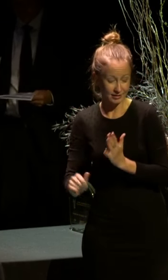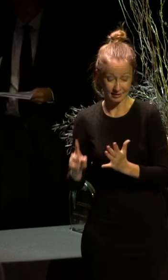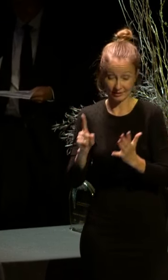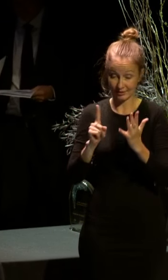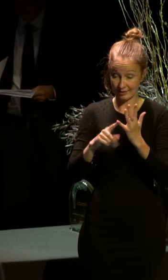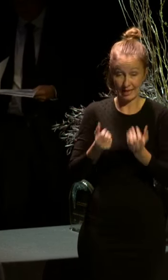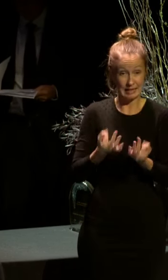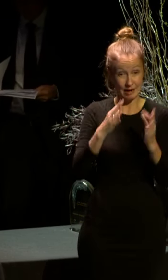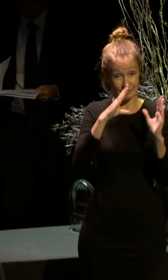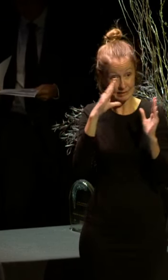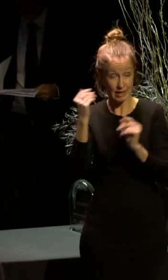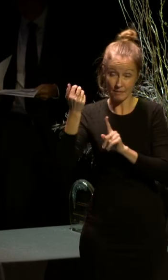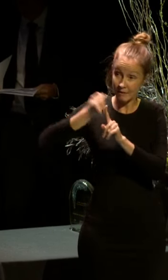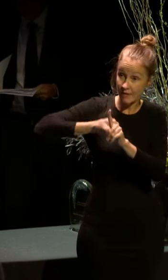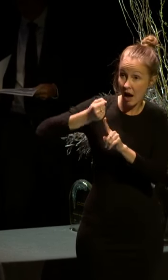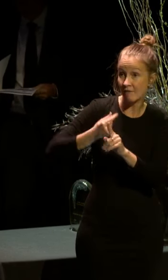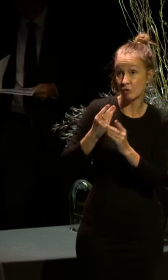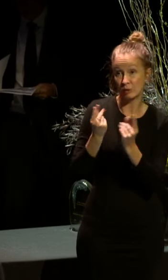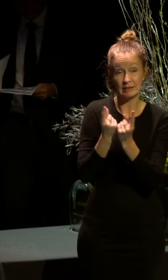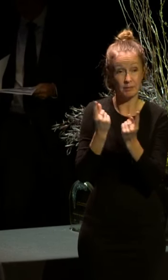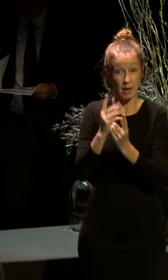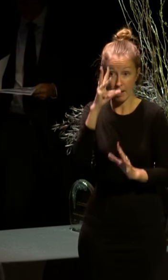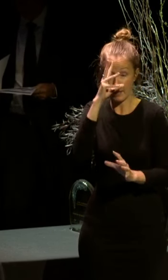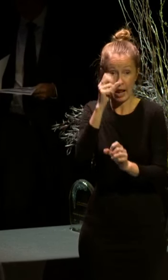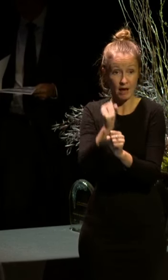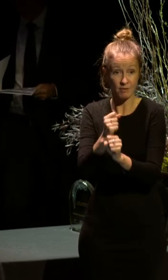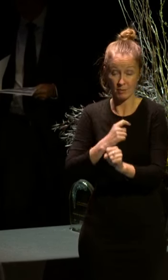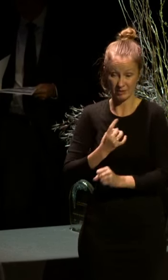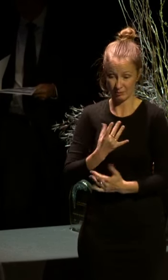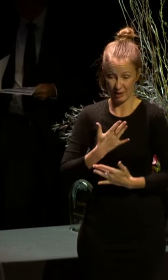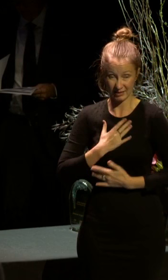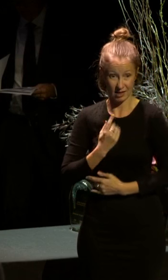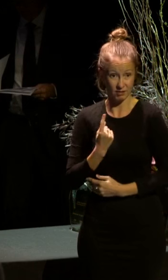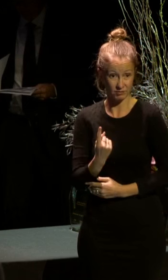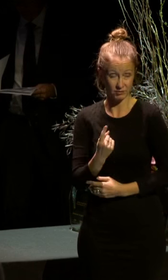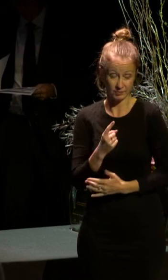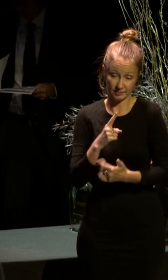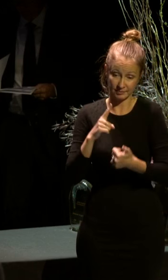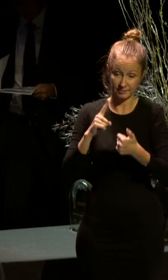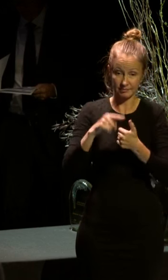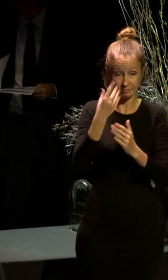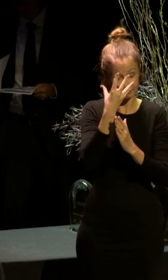believed in, but discovered I was sadly alone, gotten swept away on the joyous euphoria